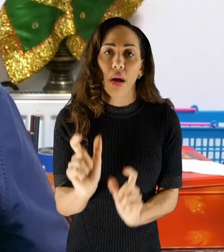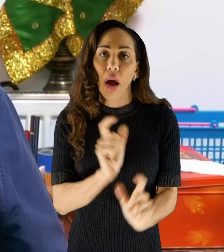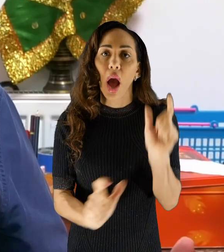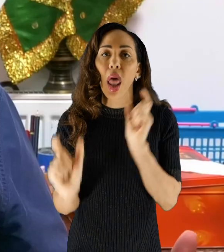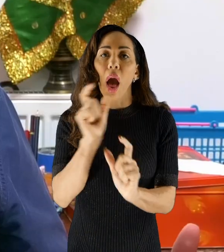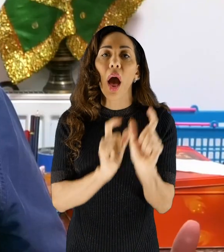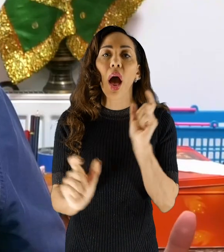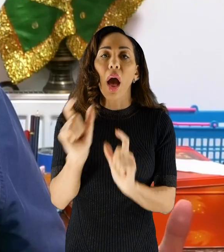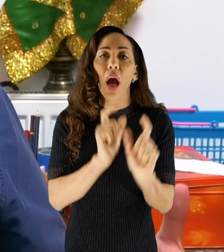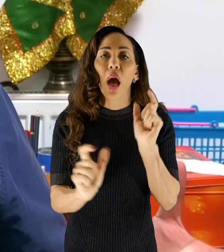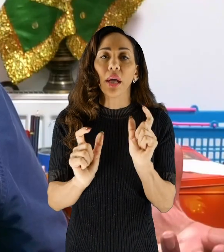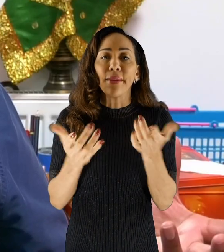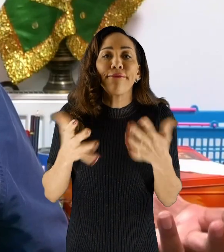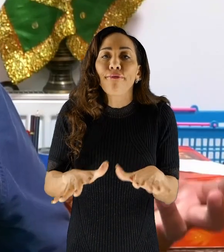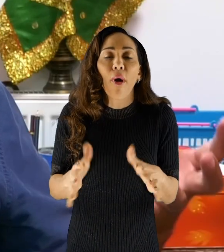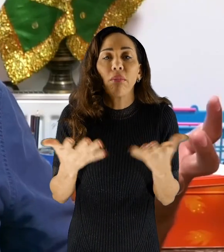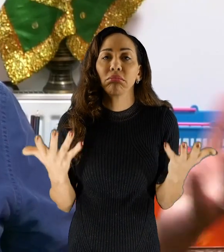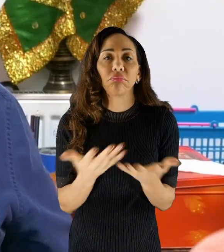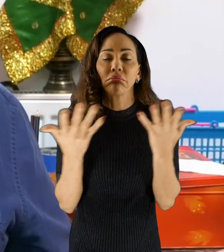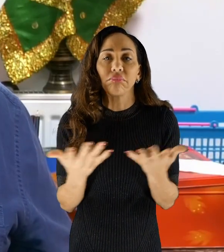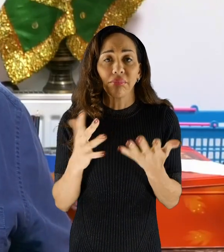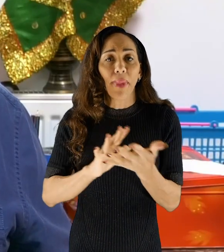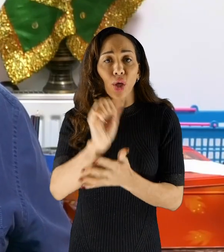cultural background but it's separate to it as well.